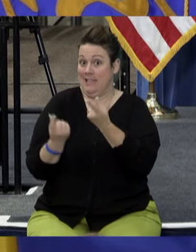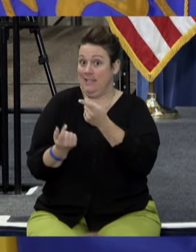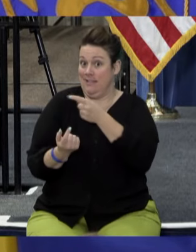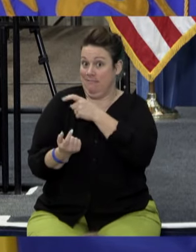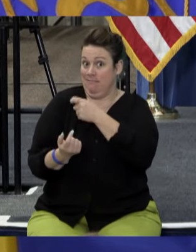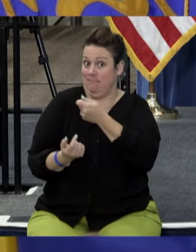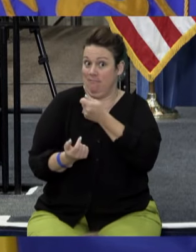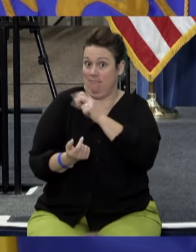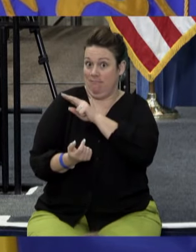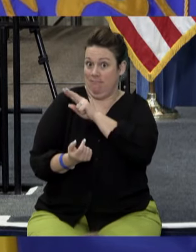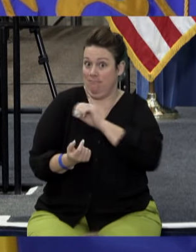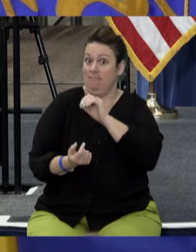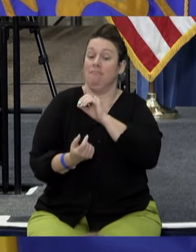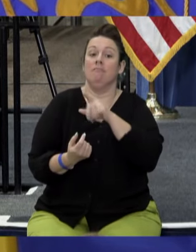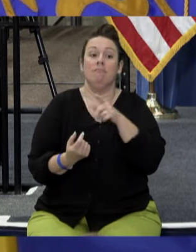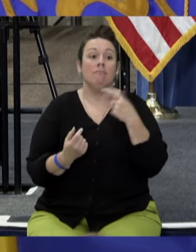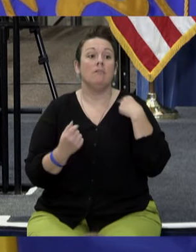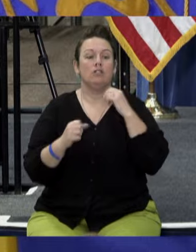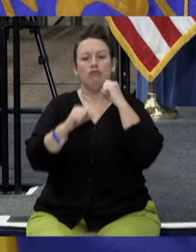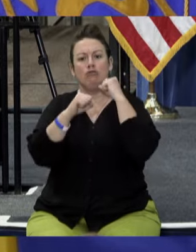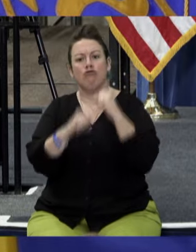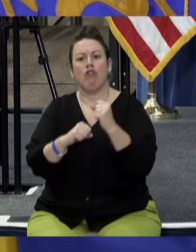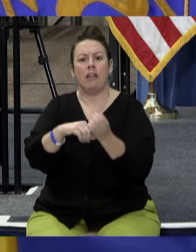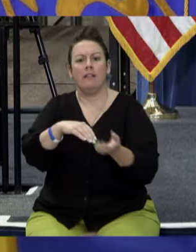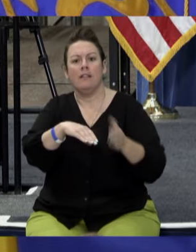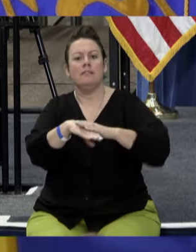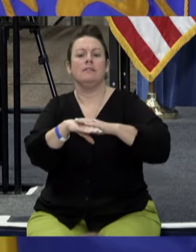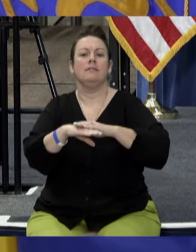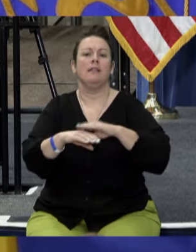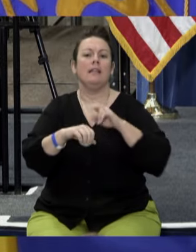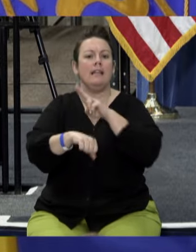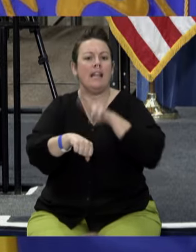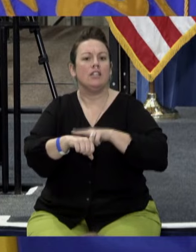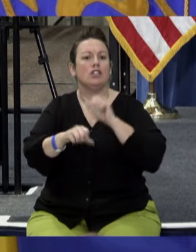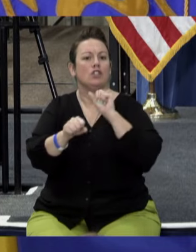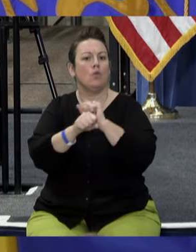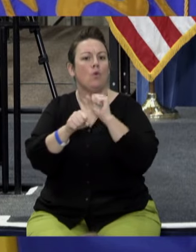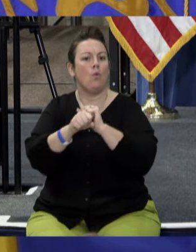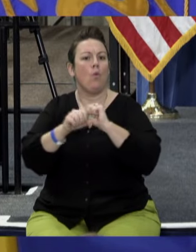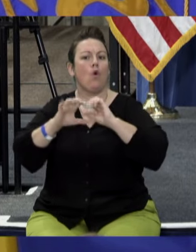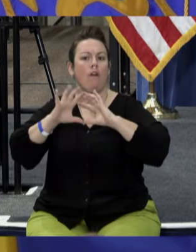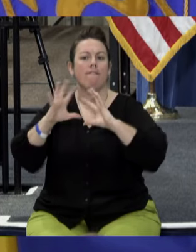strengthen the nation's workforce of direct support professionals or DSPs